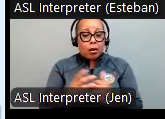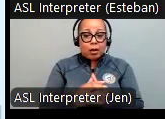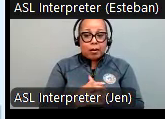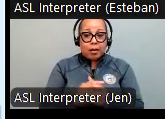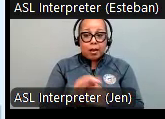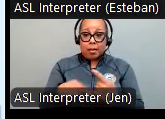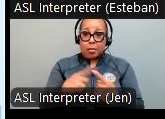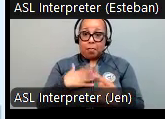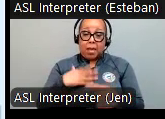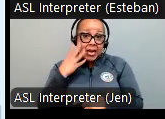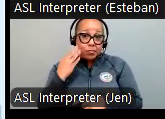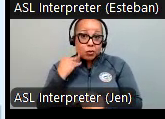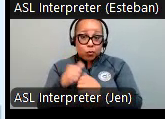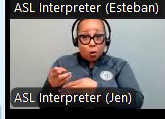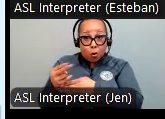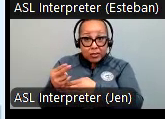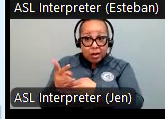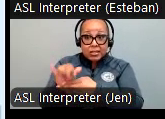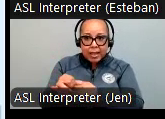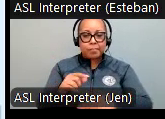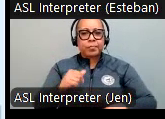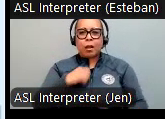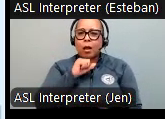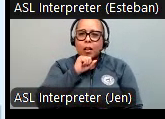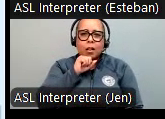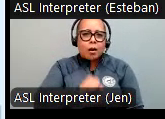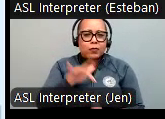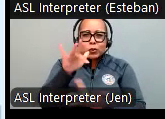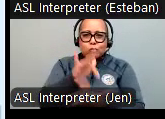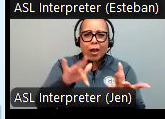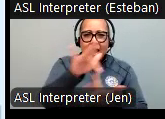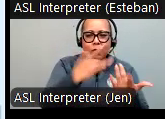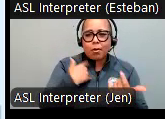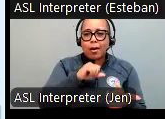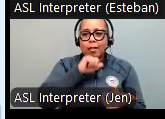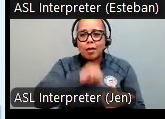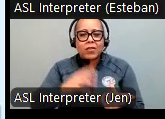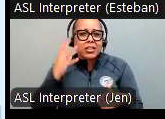my experience with hotels is that I love to travel. I love experiencing different parts